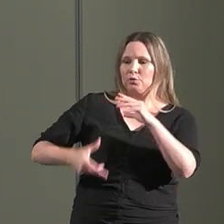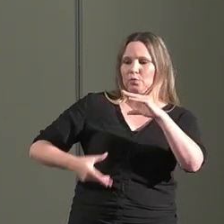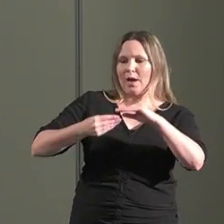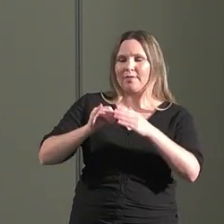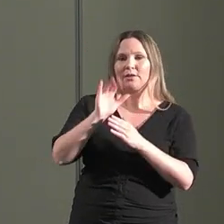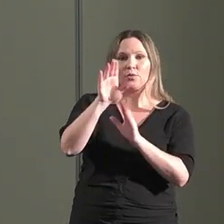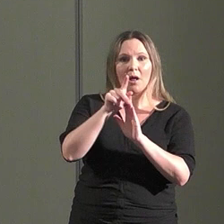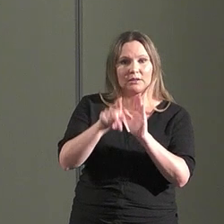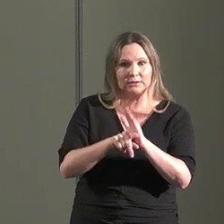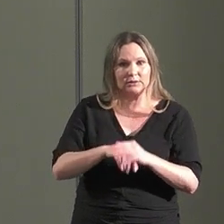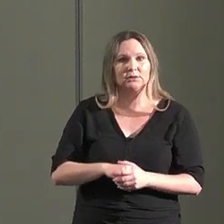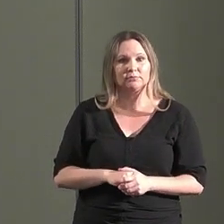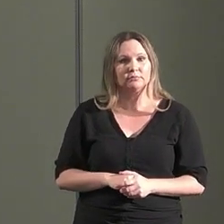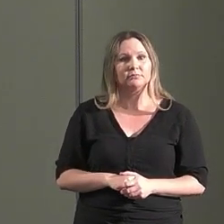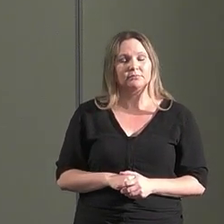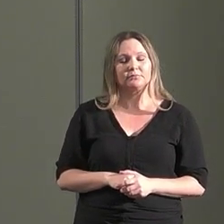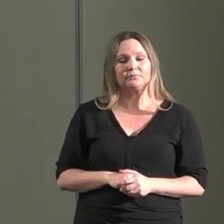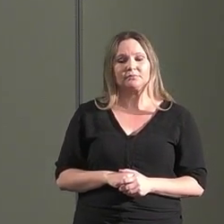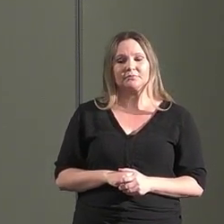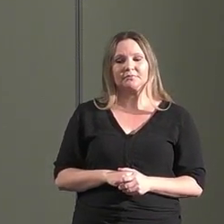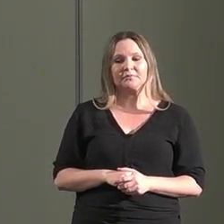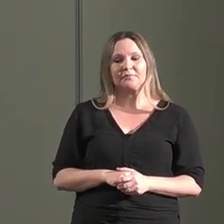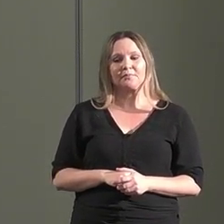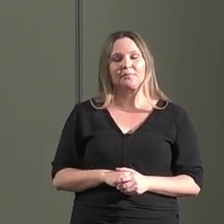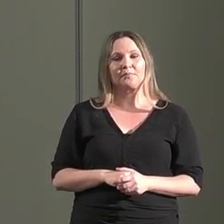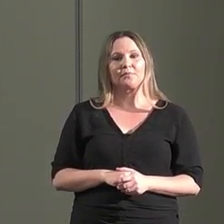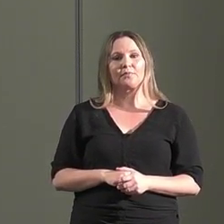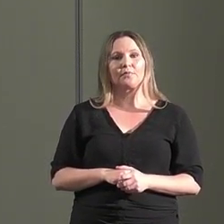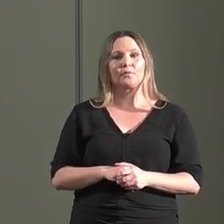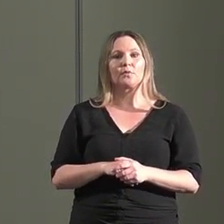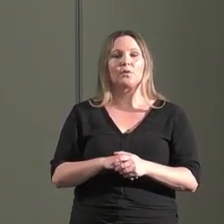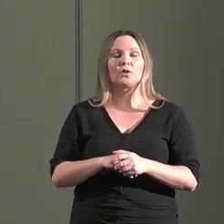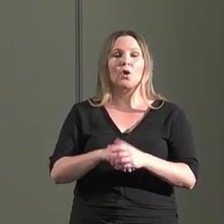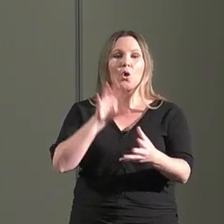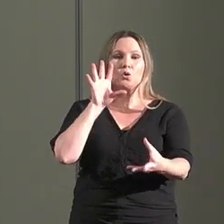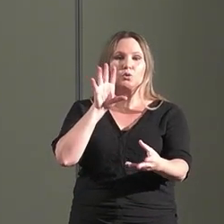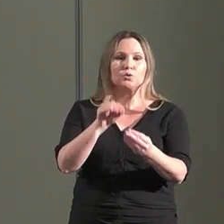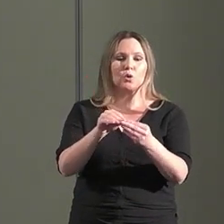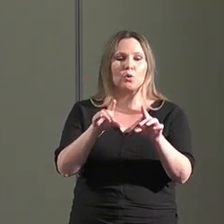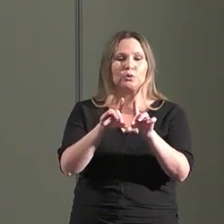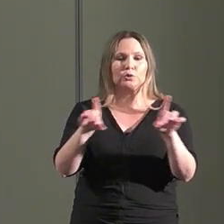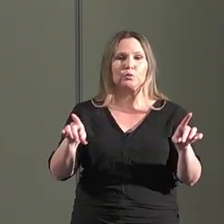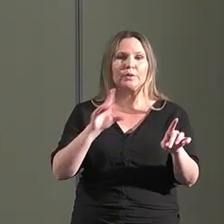policy. The total degrees conferred.